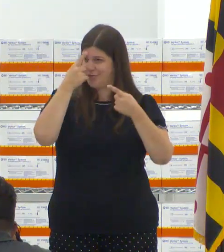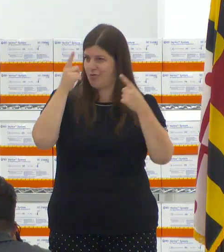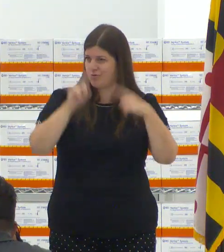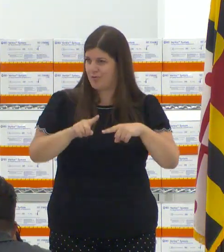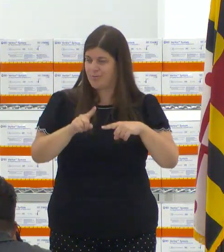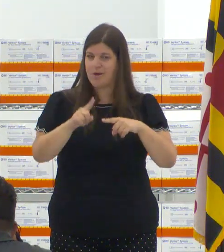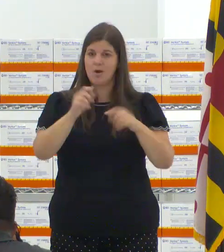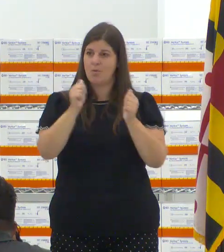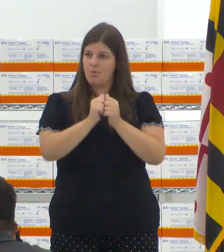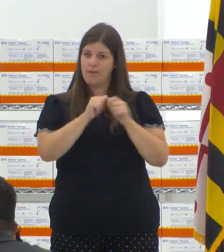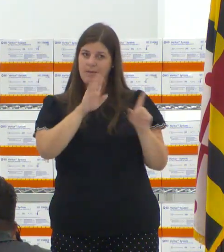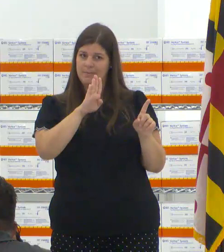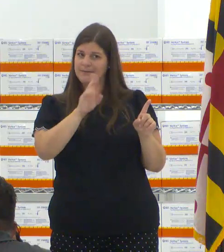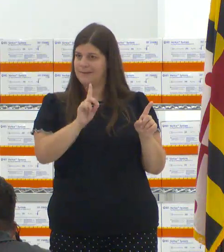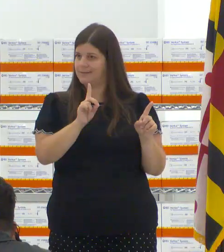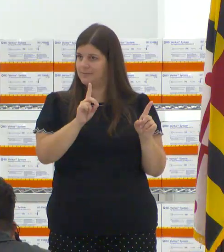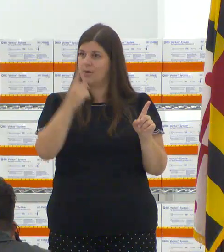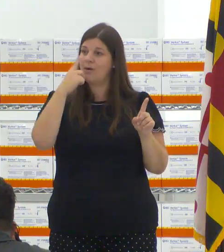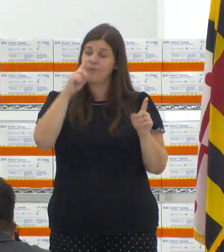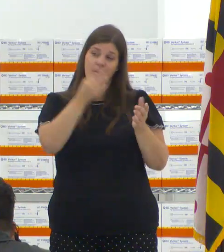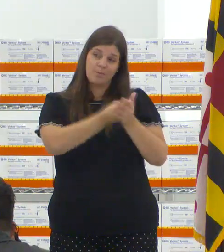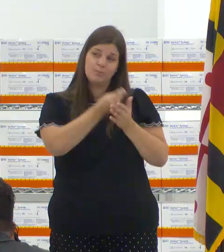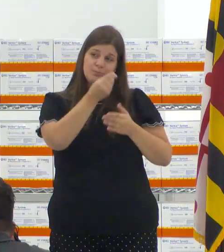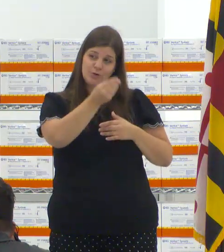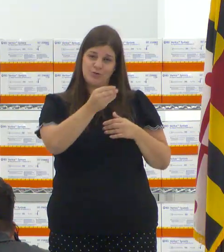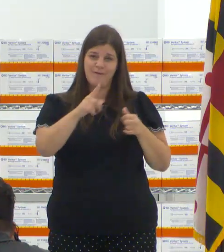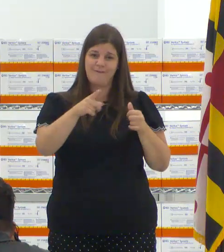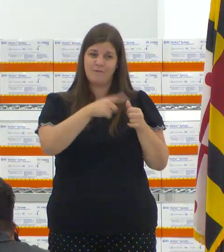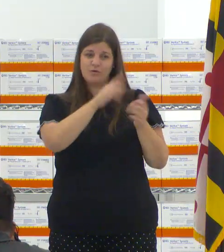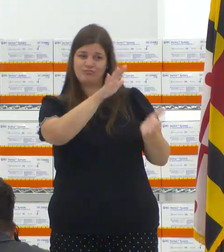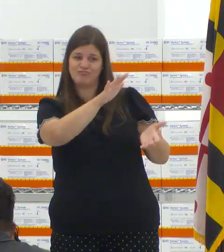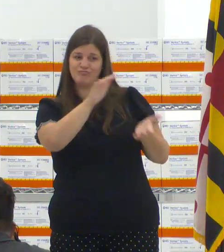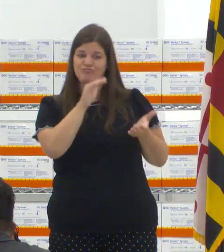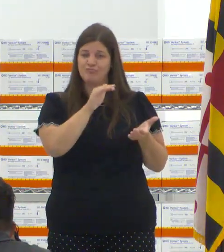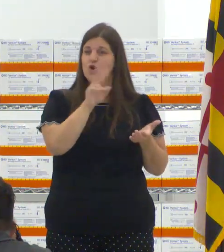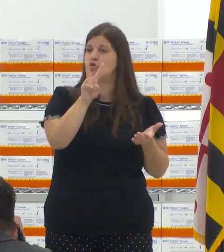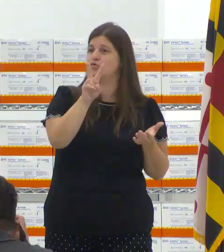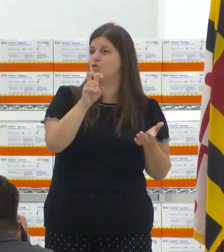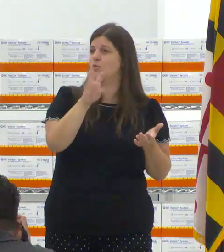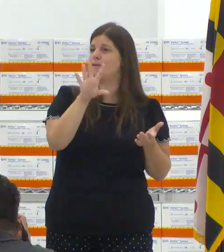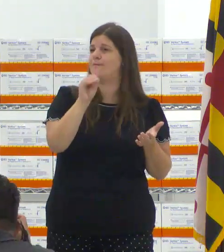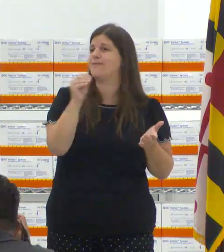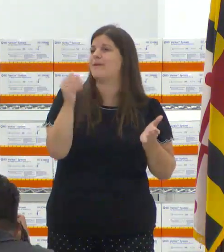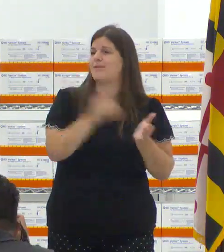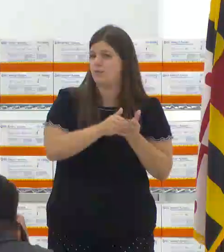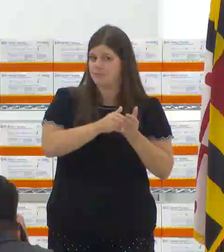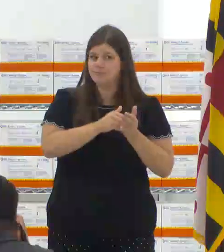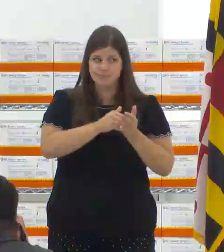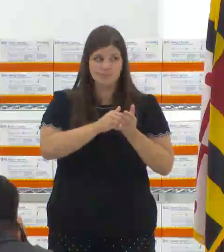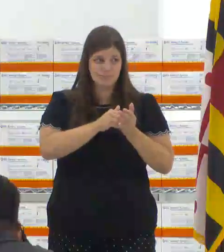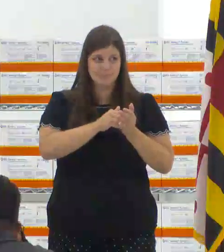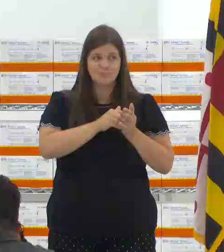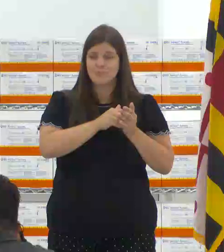manufacturers of these antigen tests, which have already the been authorized with the emergency use authorization by